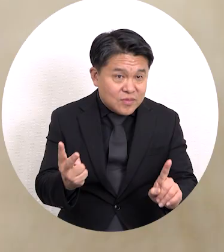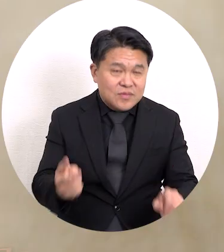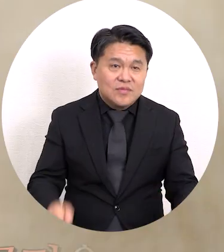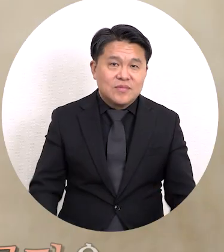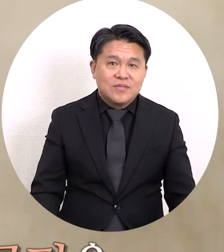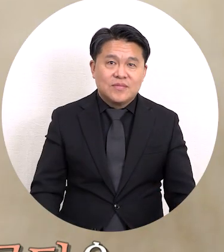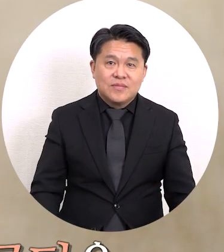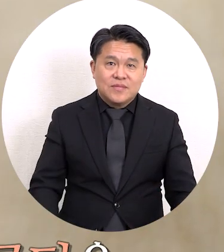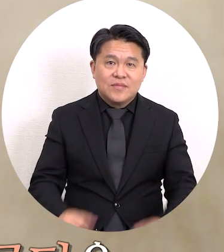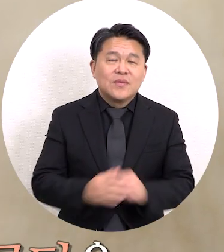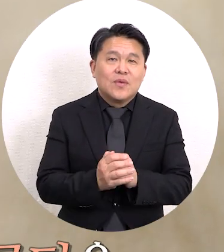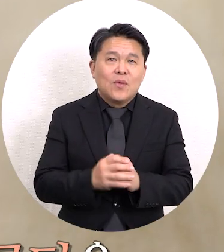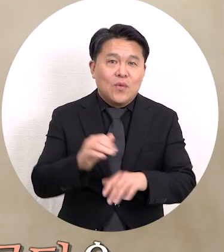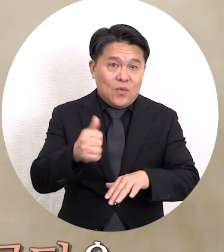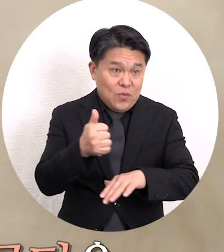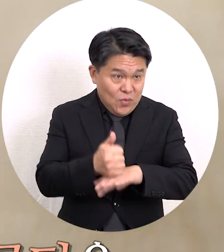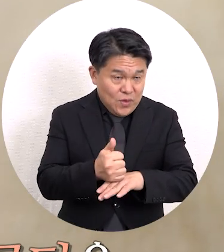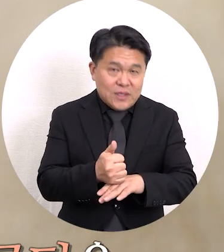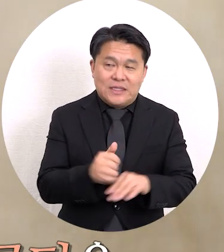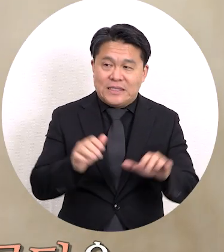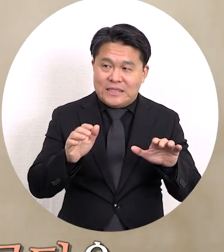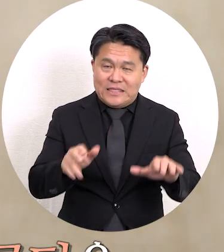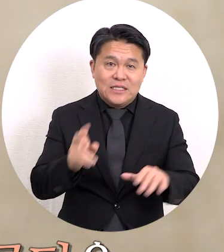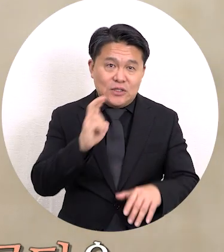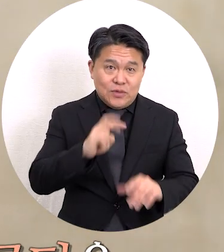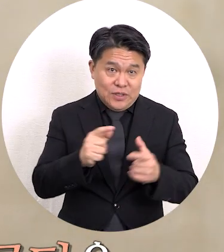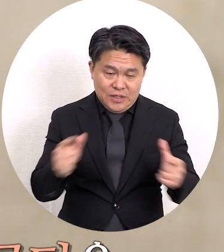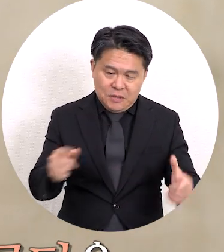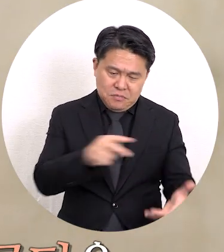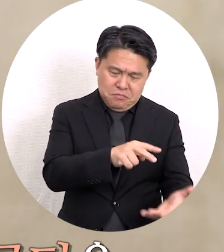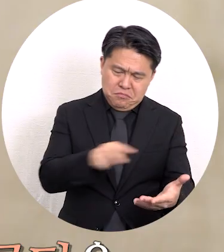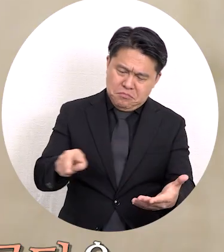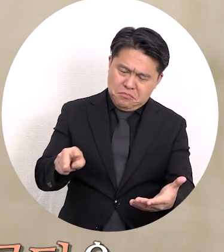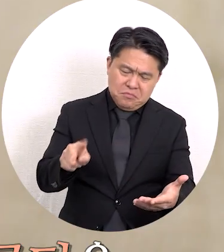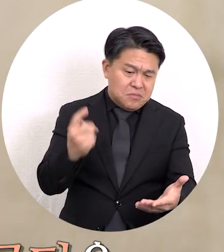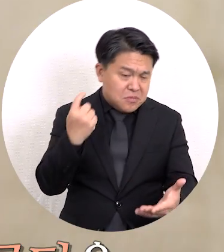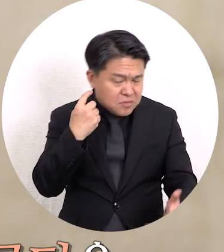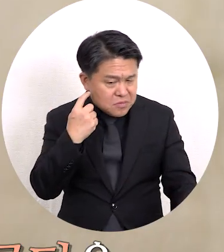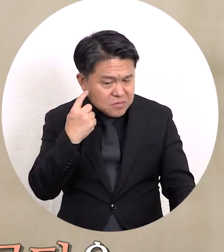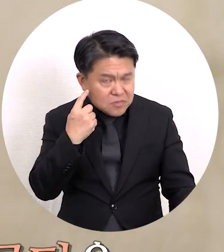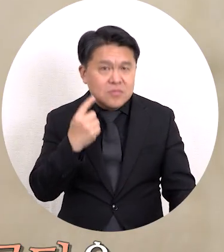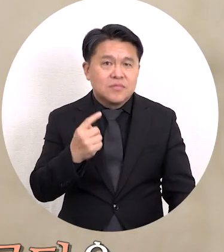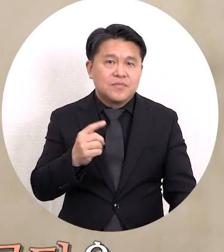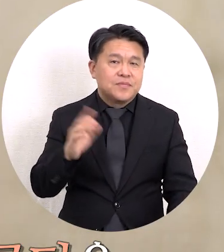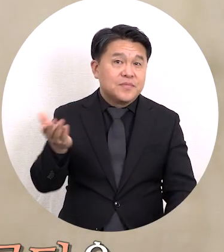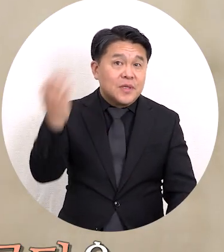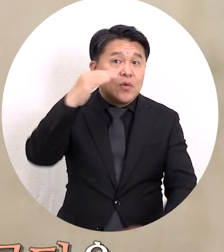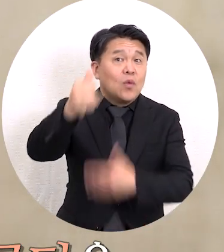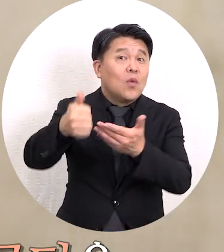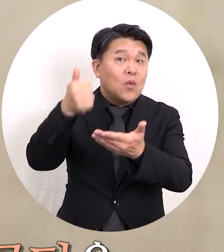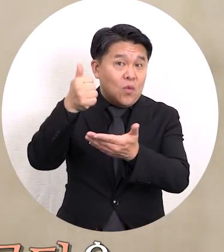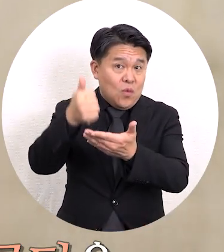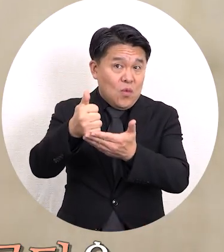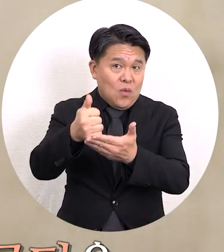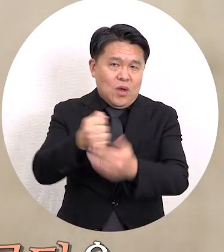King Sejong, upon reviewing the existing music, felt that the achievements of the previous kings